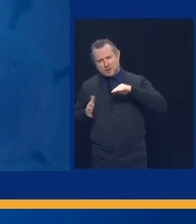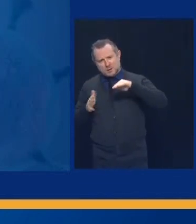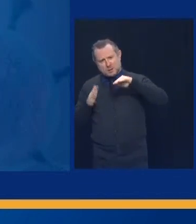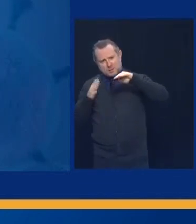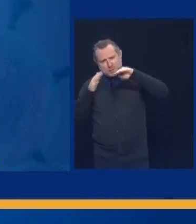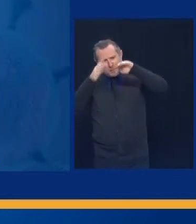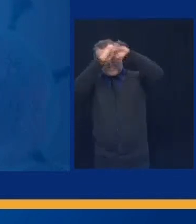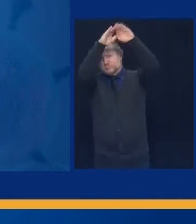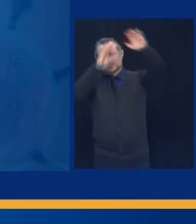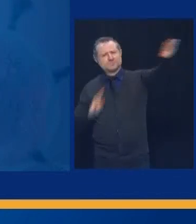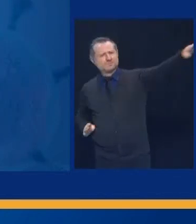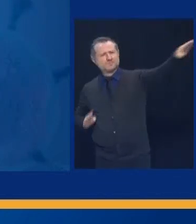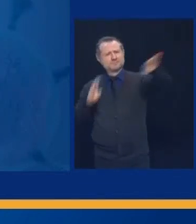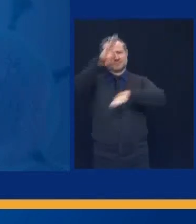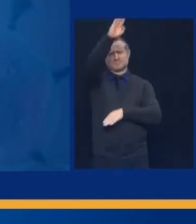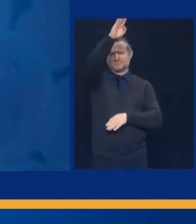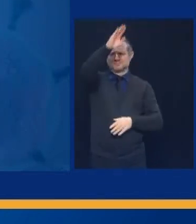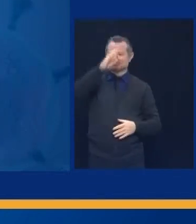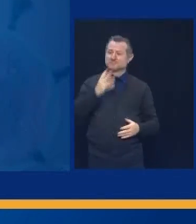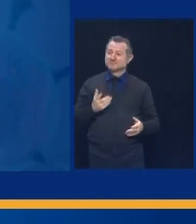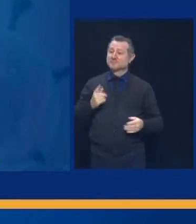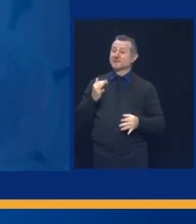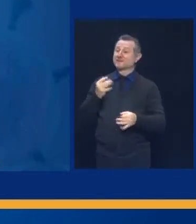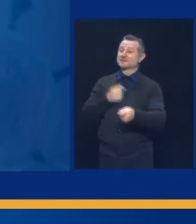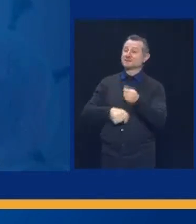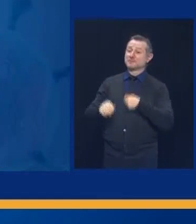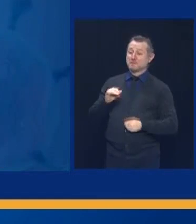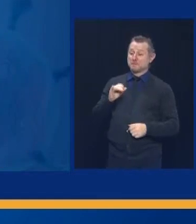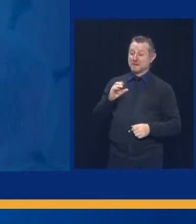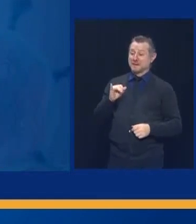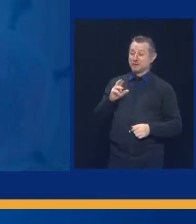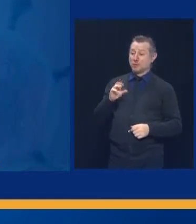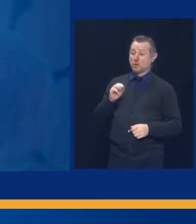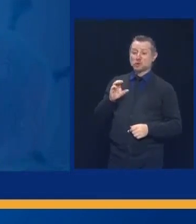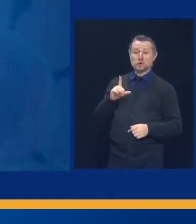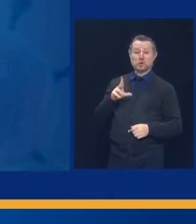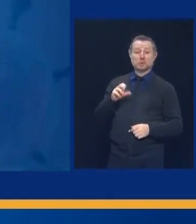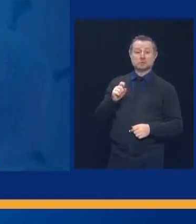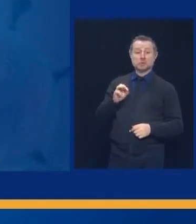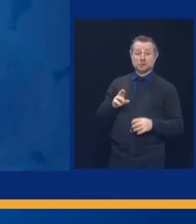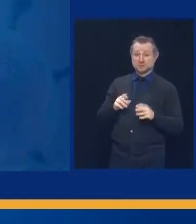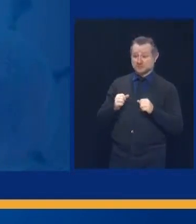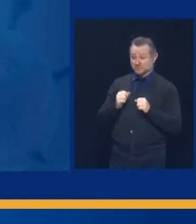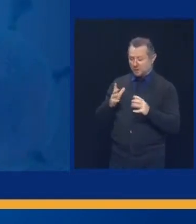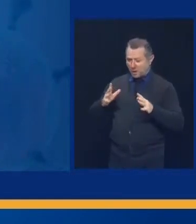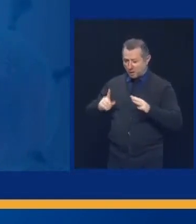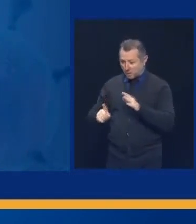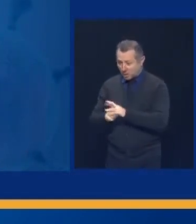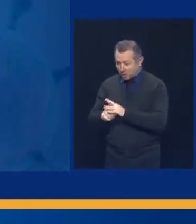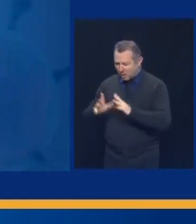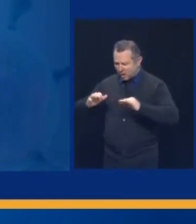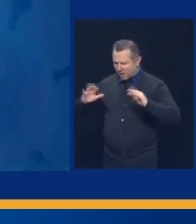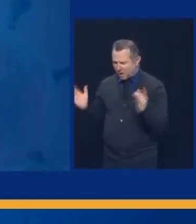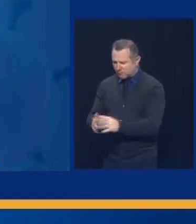ONE PERSON AFFECTS MORE THAN ONE PERSON? IF YOU DON'T DO ANYTHING AND LET MATH TAKE I4÷-Ws COURSE, THAT ARROW GOES STRAIGHT UP.